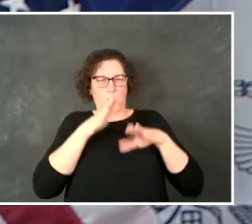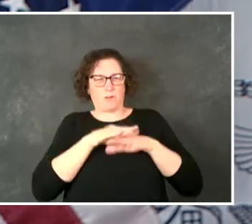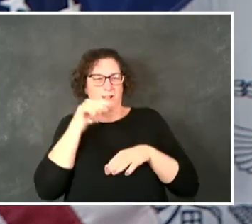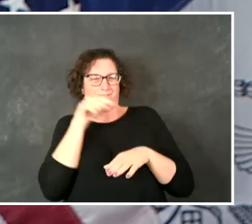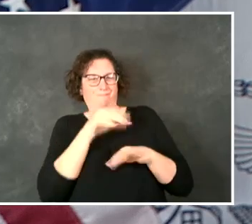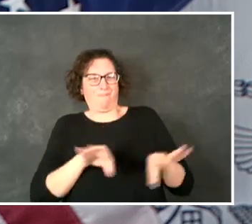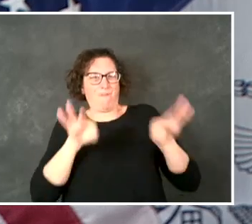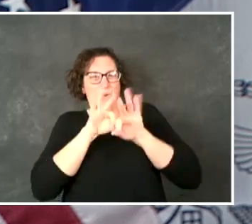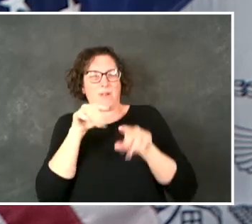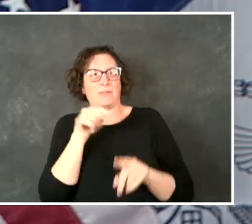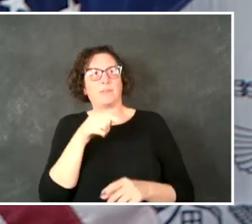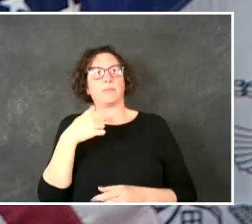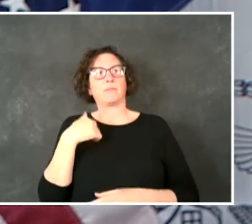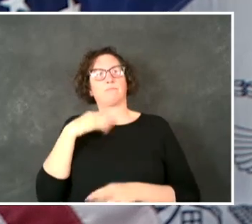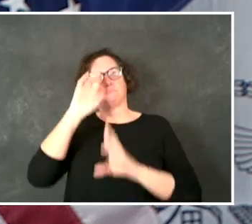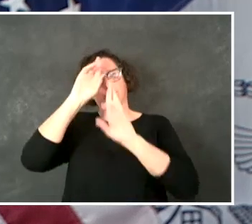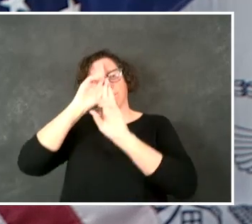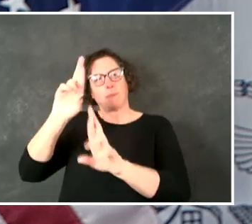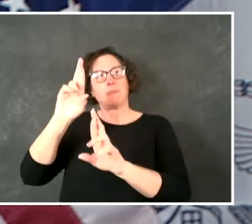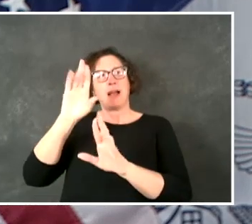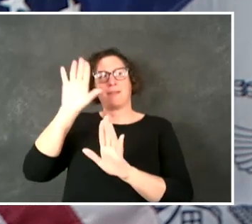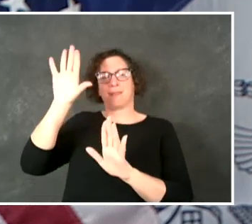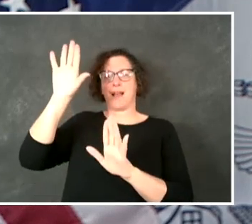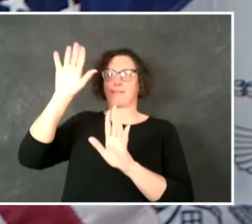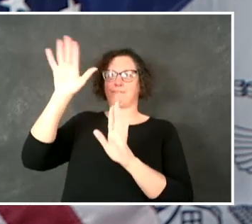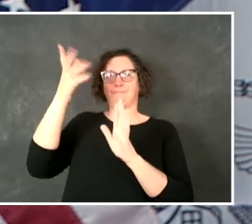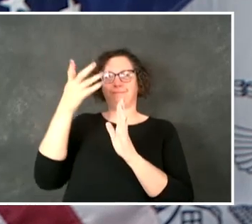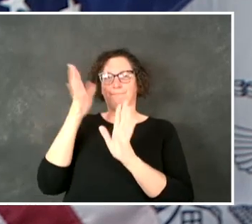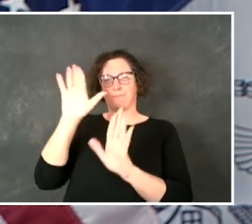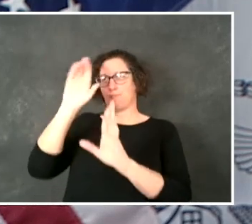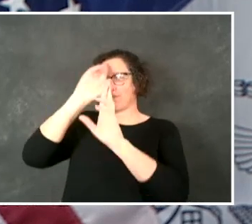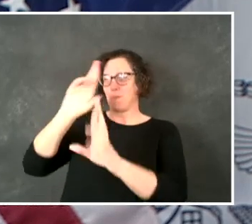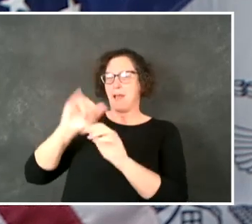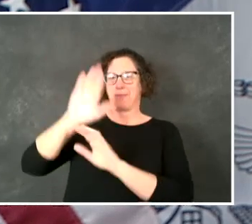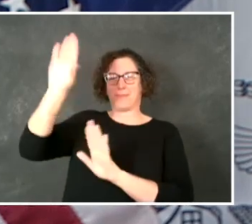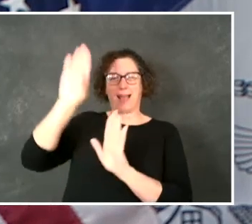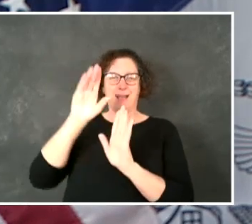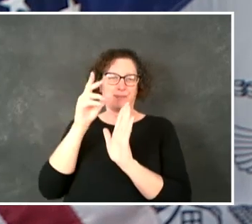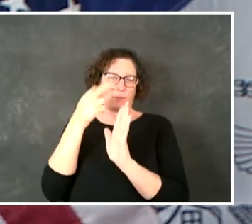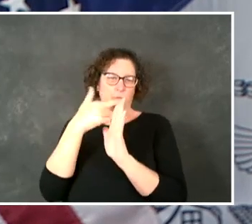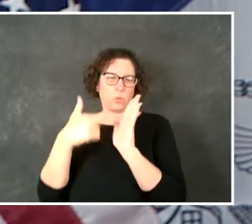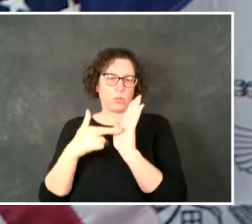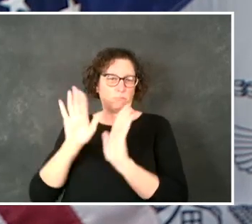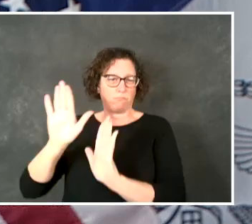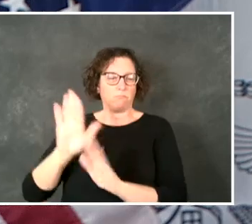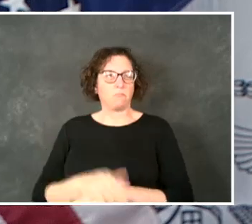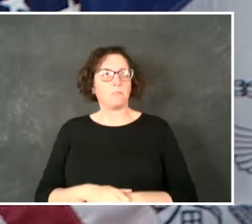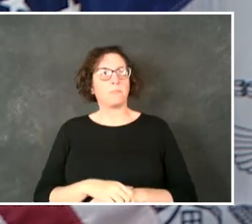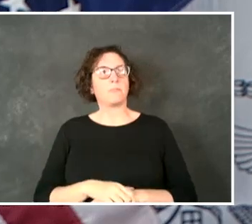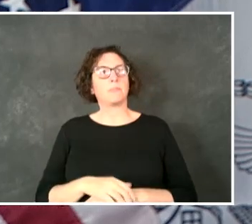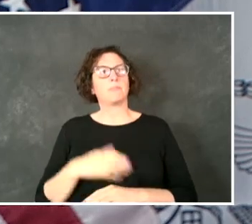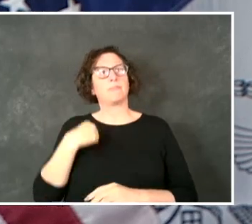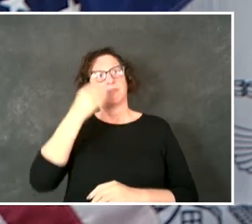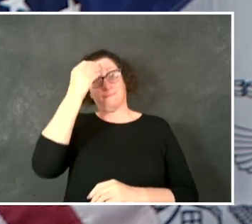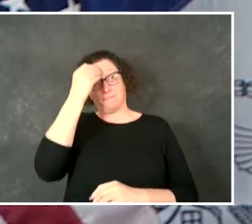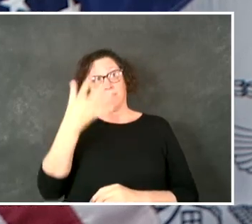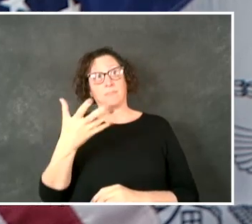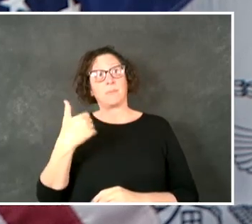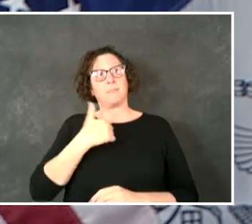ORWRI EDABOUT, RESPECTIVE OF THE DECISIONS THE STATE H ASMADE.